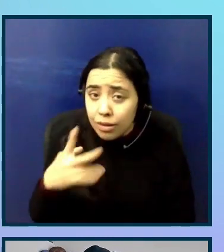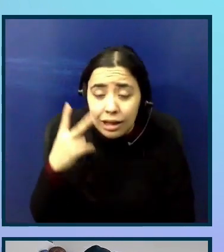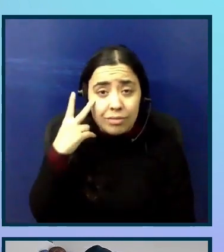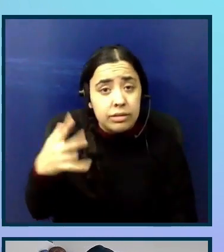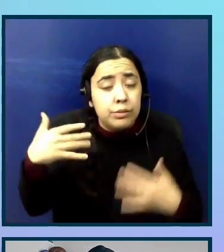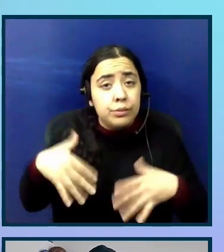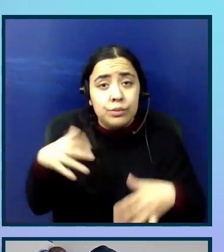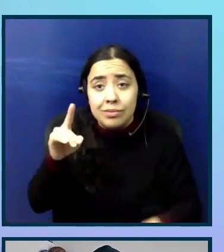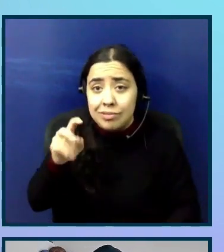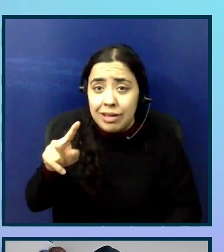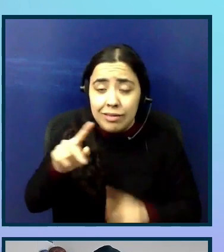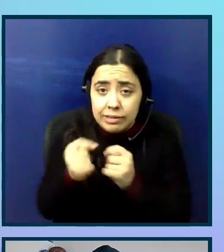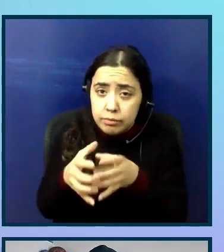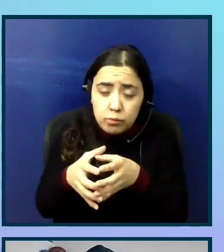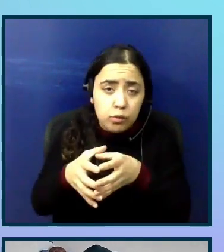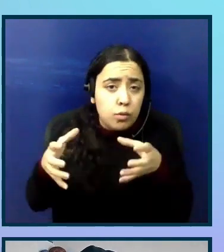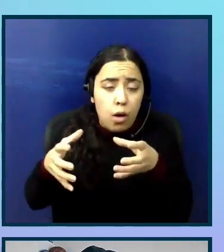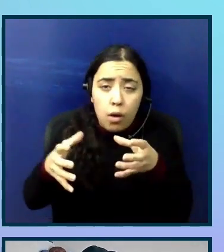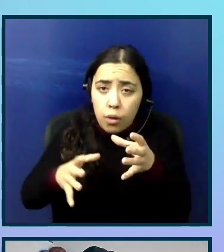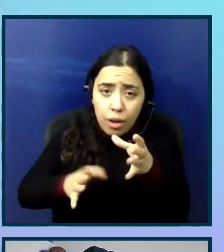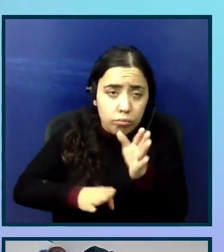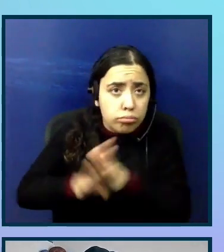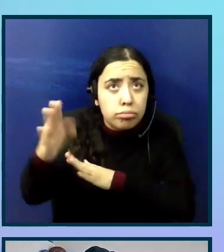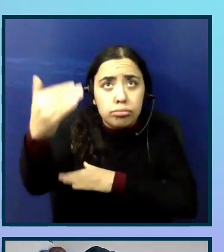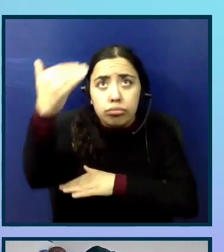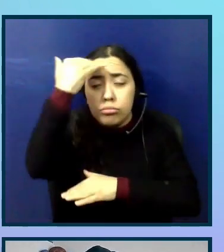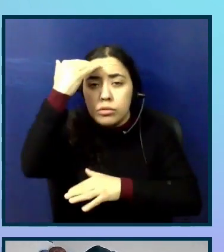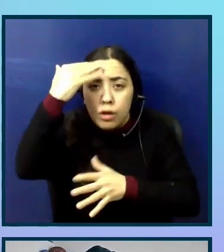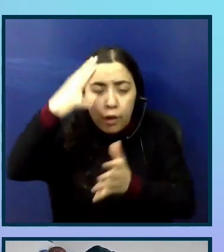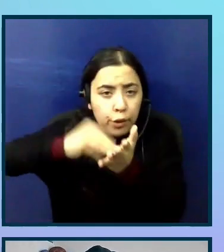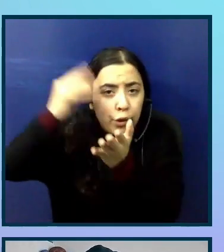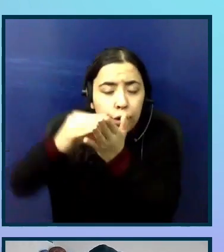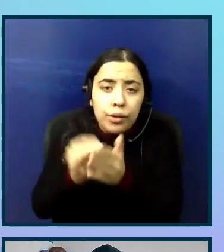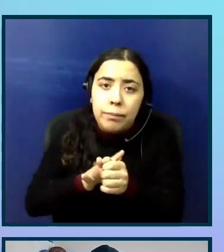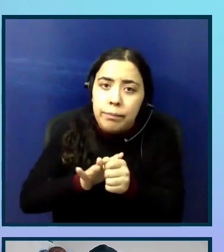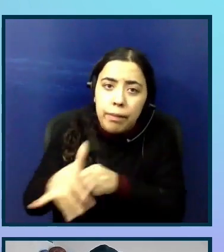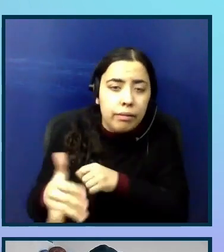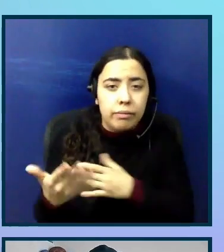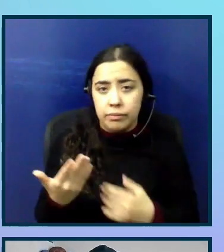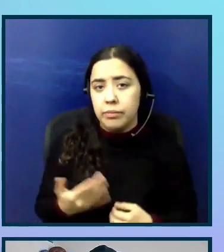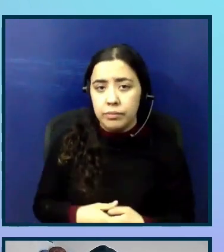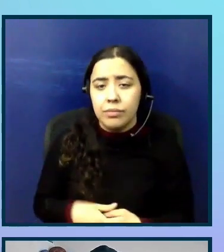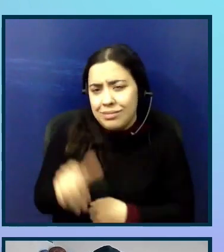to watch teams grow and learn as we go, right? So that's 10 minutes a day.